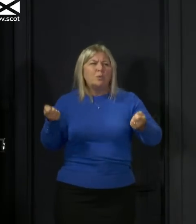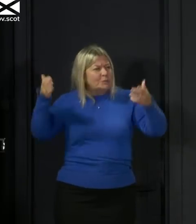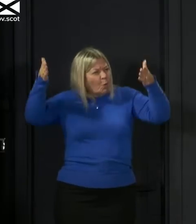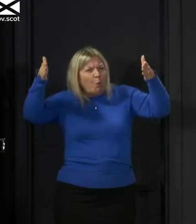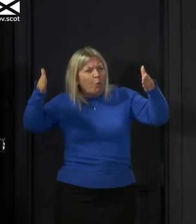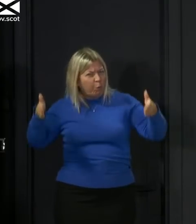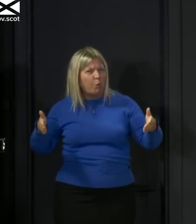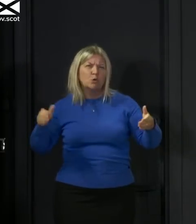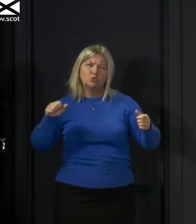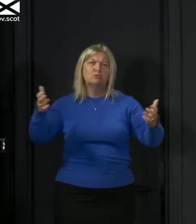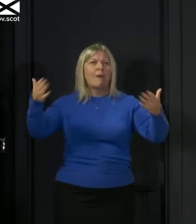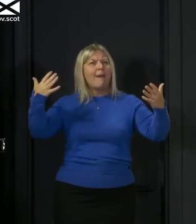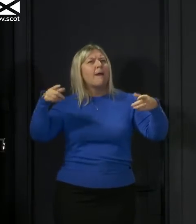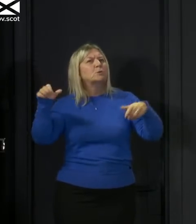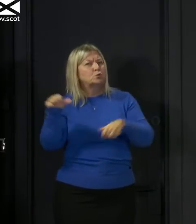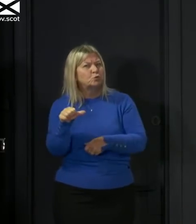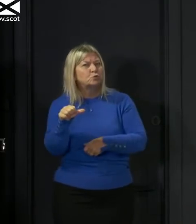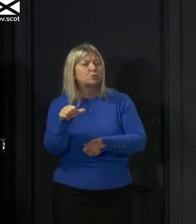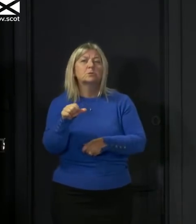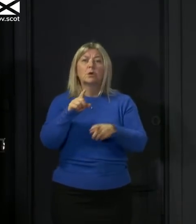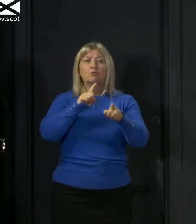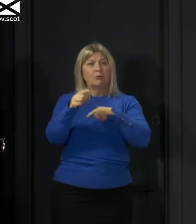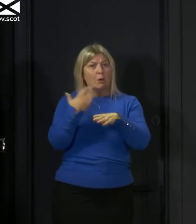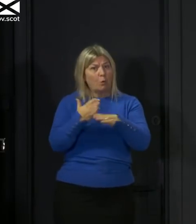Download the Protect Scotland app, if you haven't already done so.